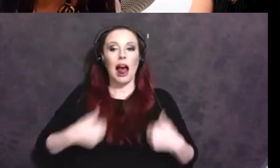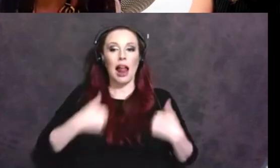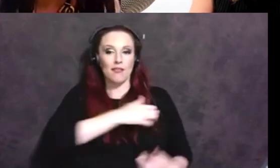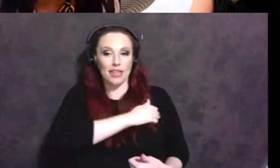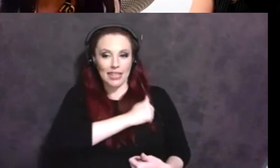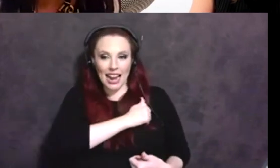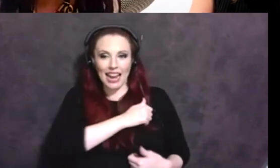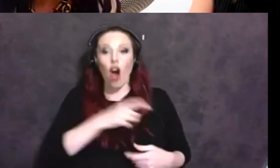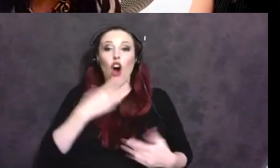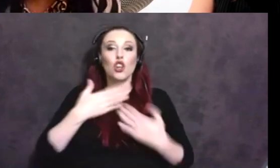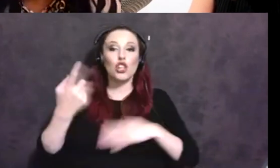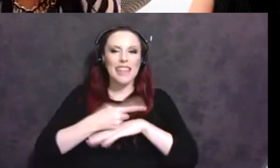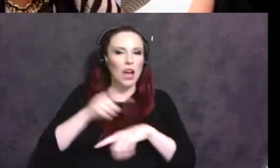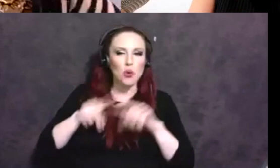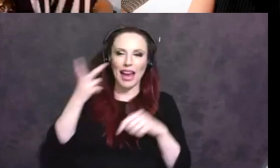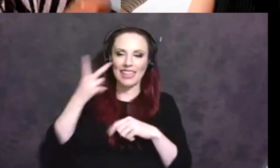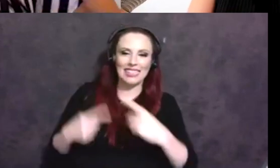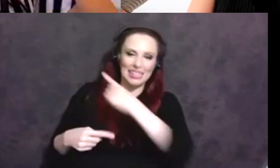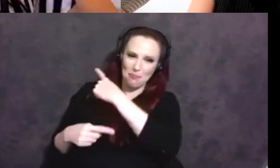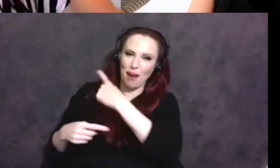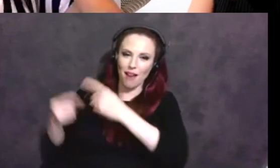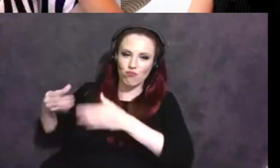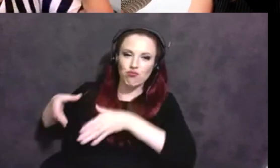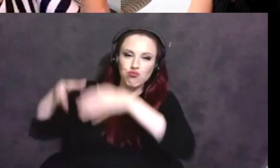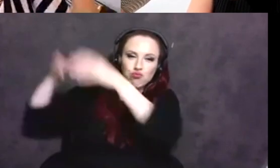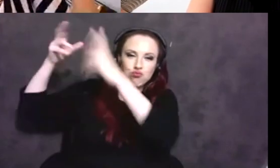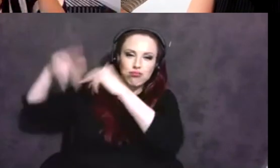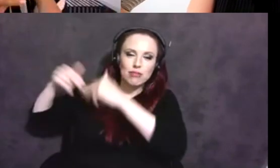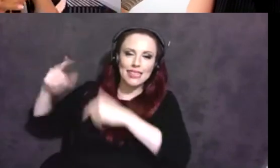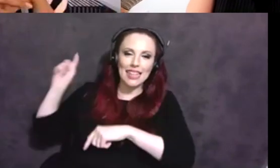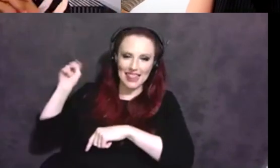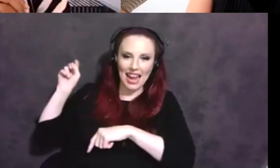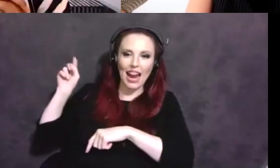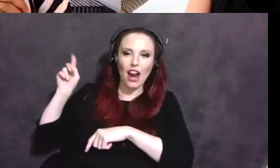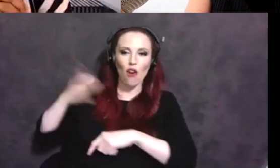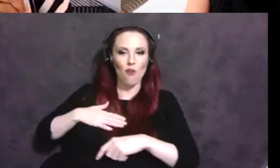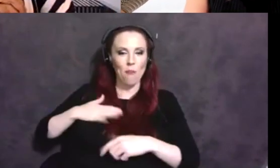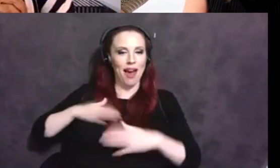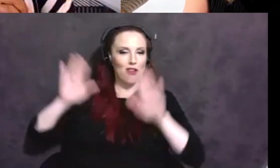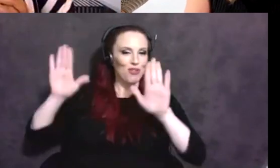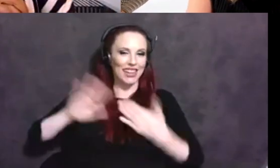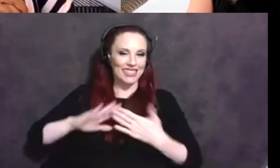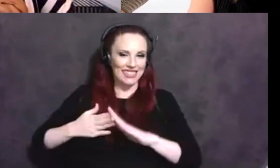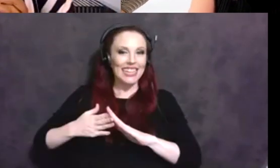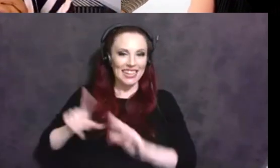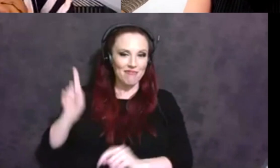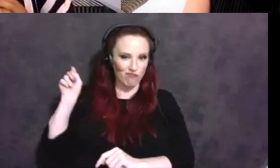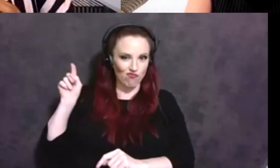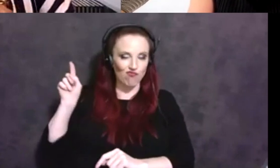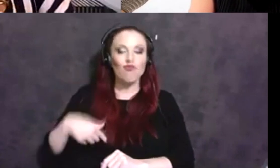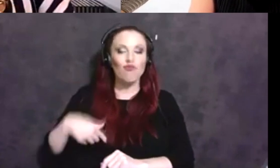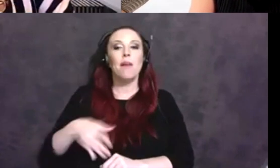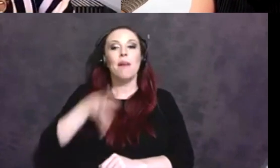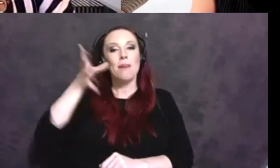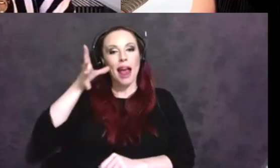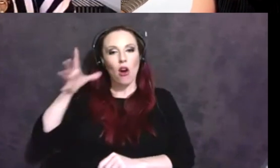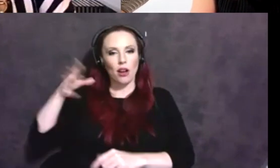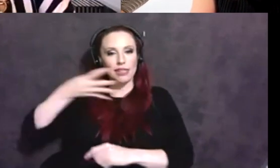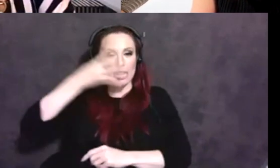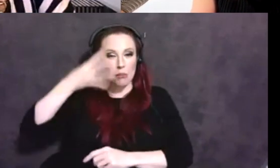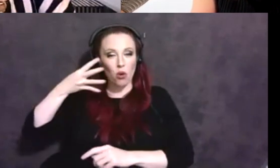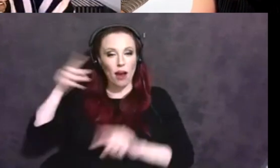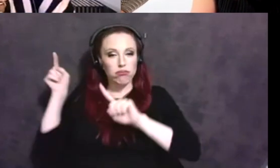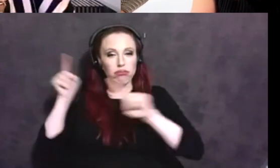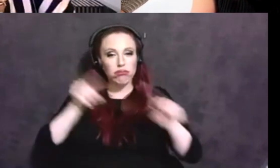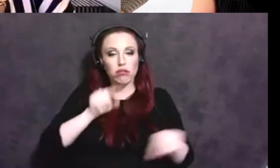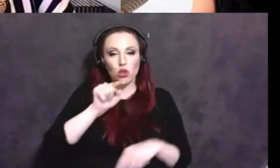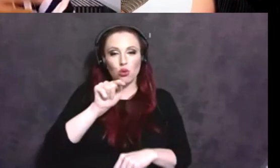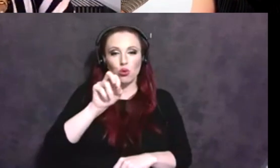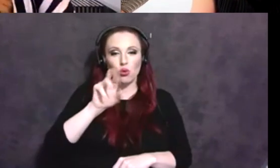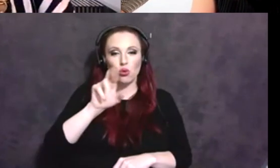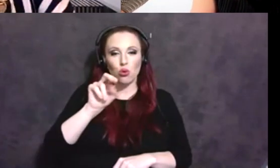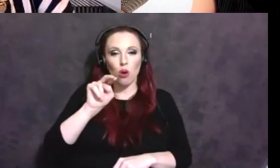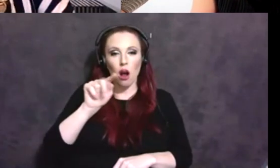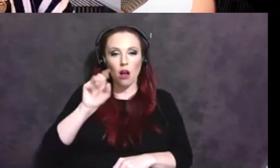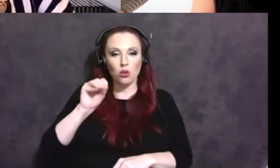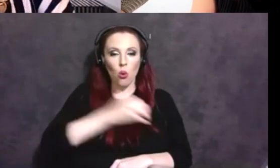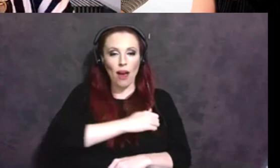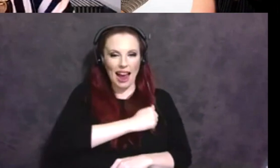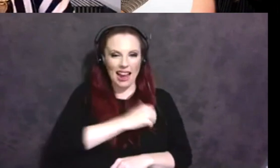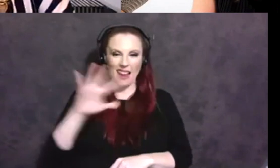I was born of Indian Parents. I live in Toronto. On a good day, you can't see the Sears Tower, but